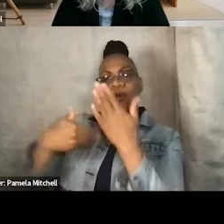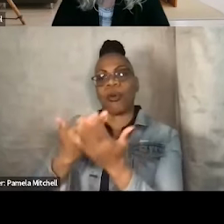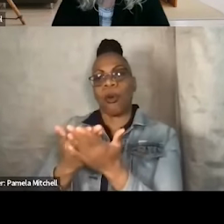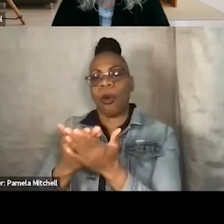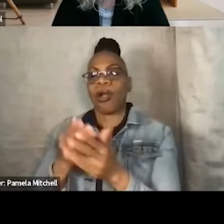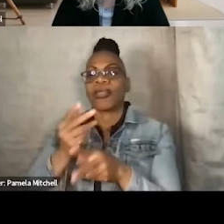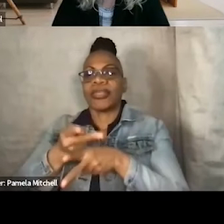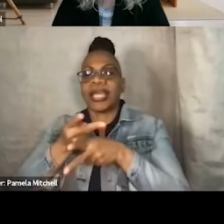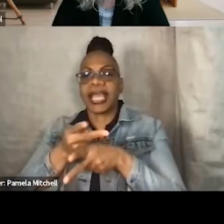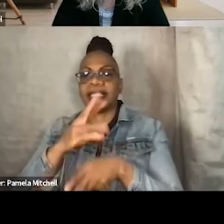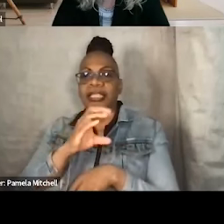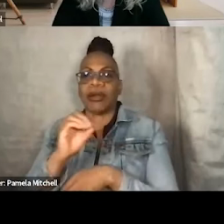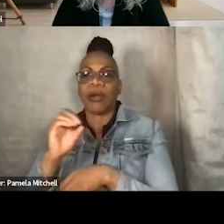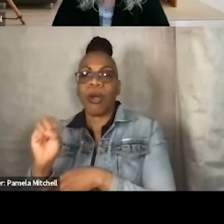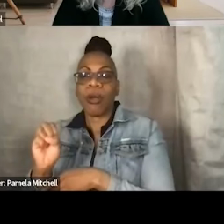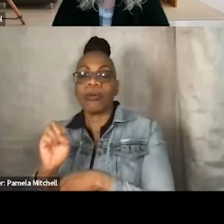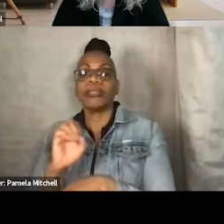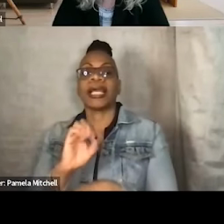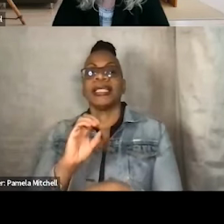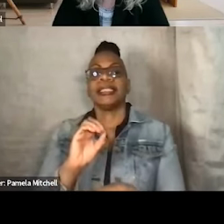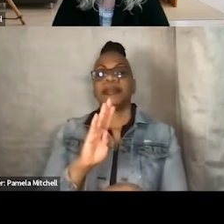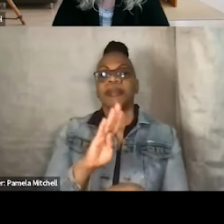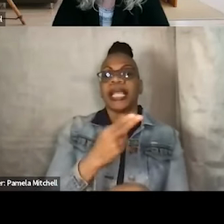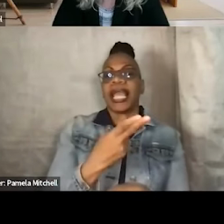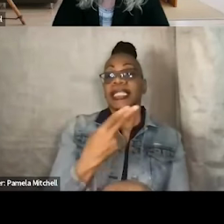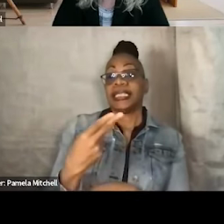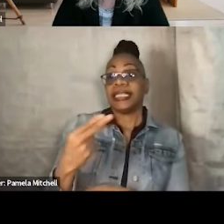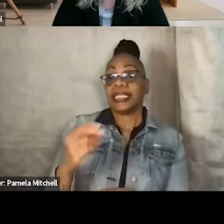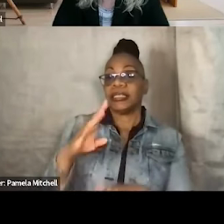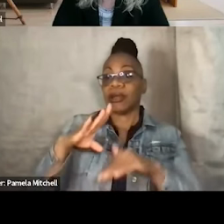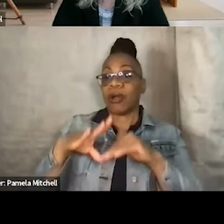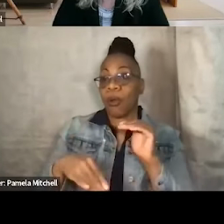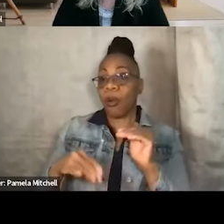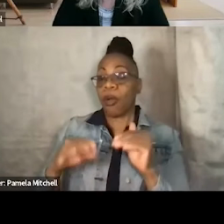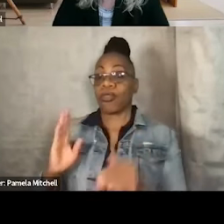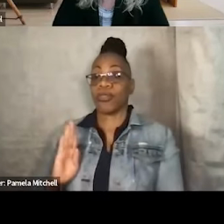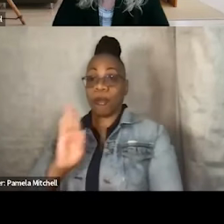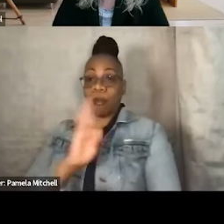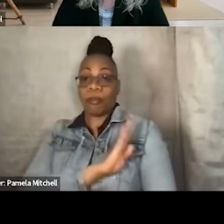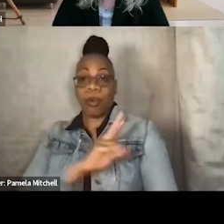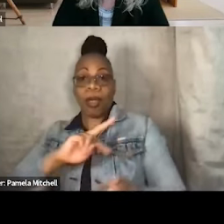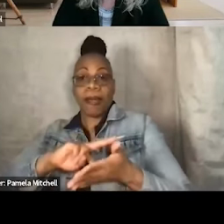of our CCBHCs are on the CommCare board. So that means that our CCBHCs